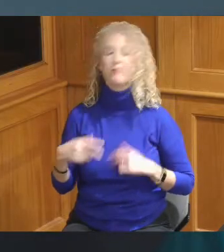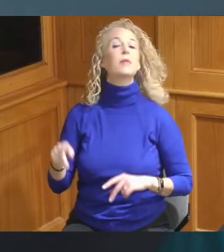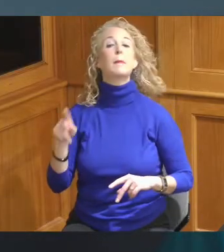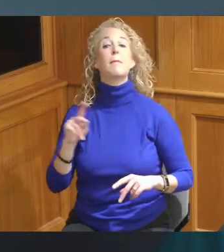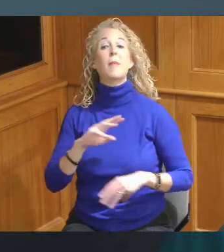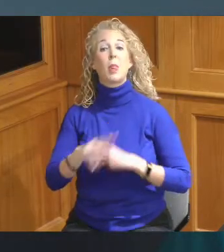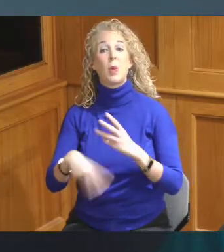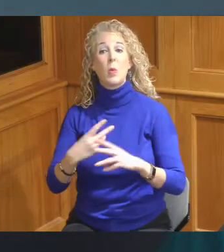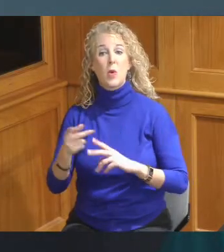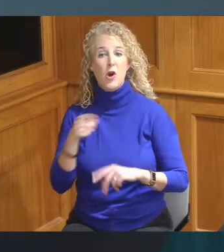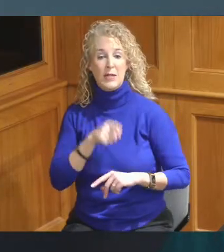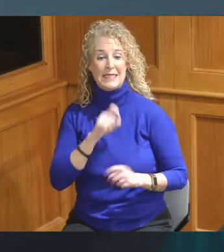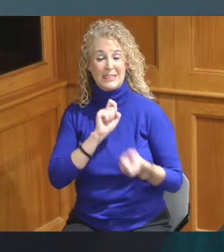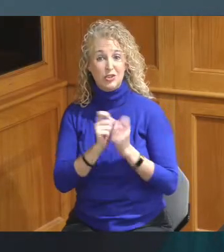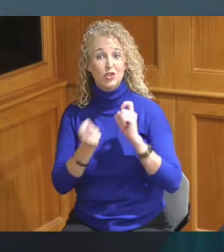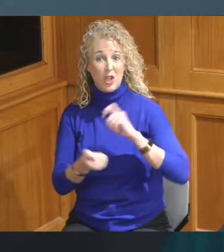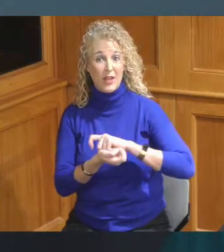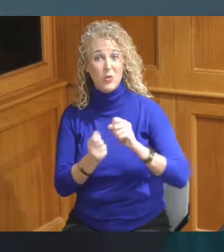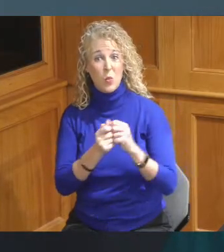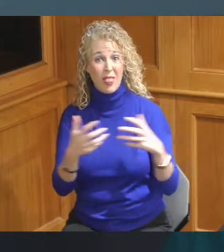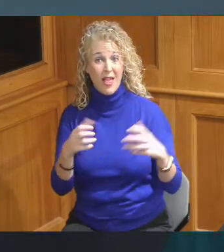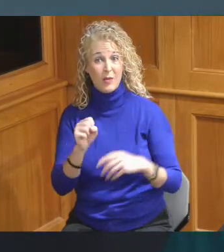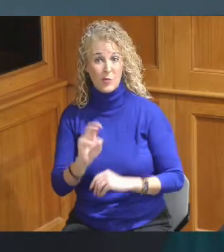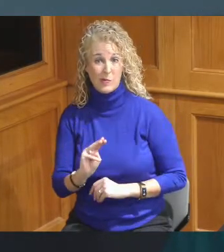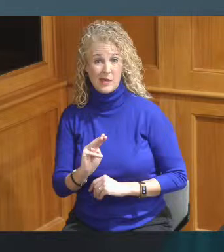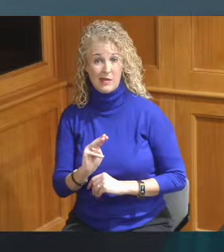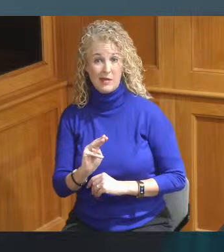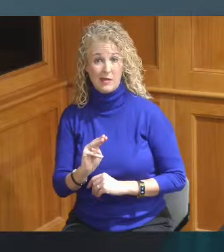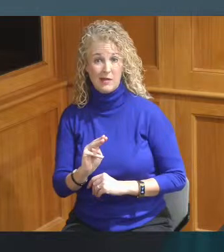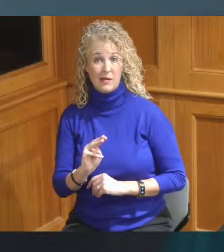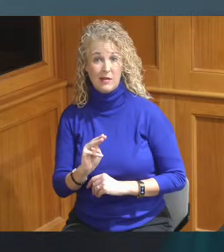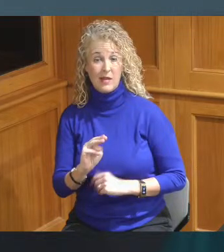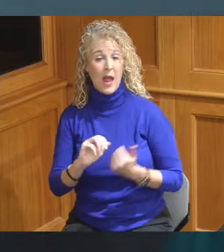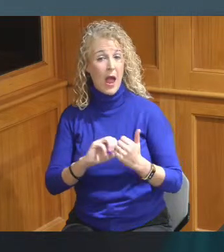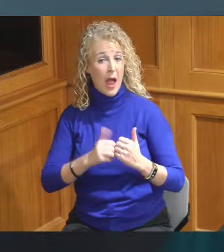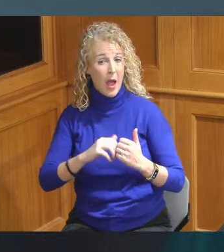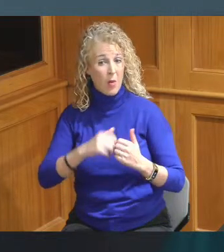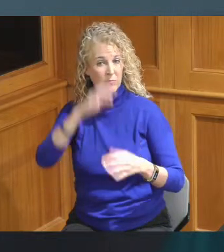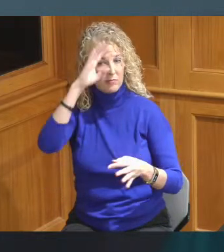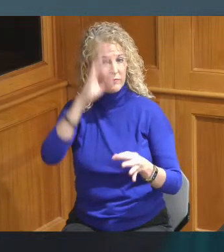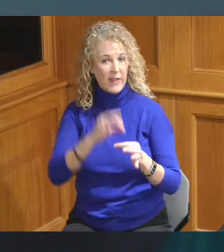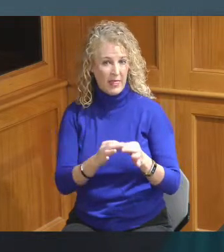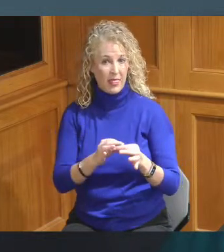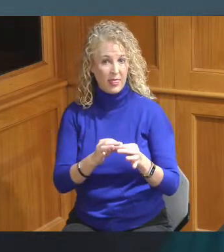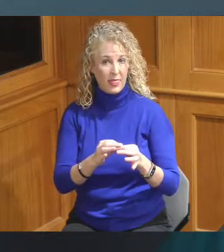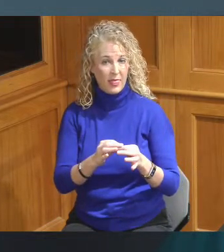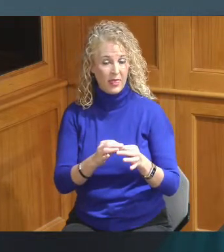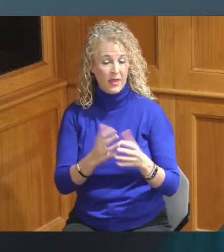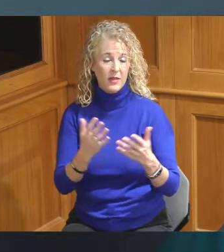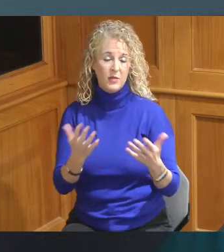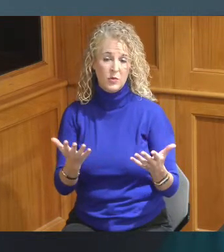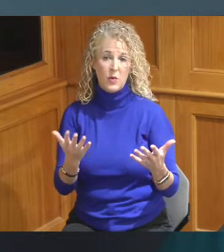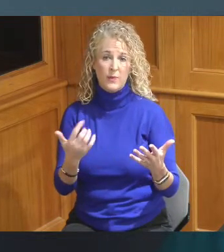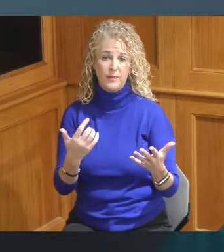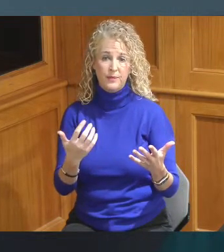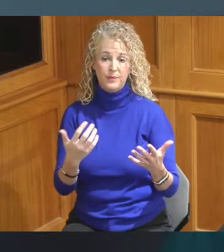America. And they did it with a lot of faith. So, I wanted to highlight that because a lot of times